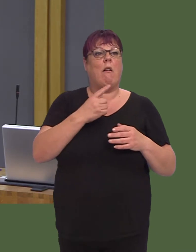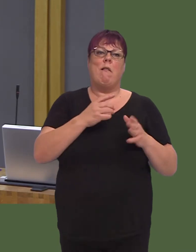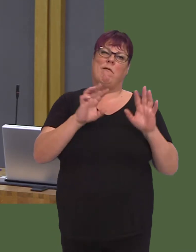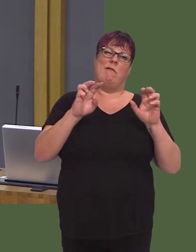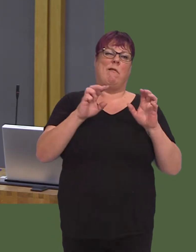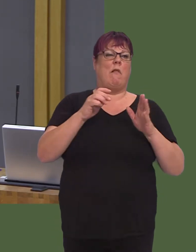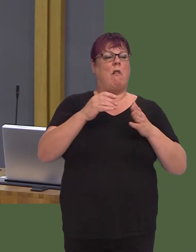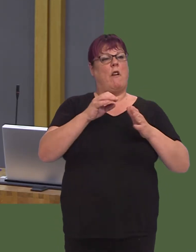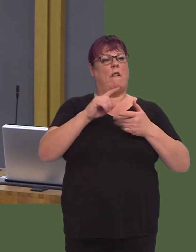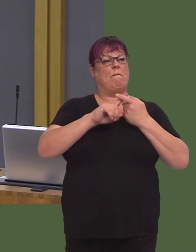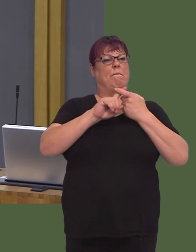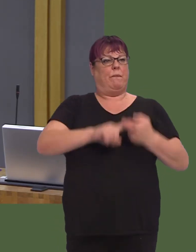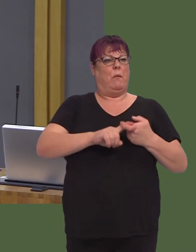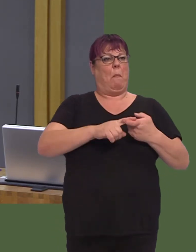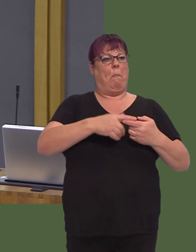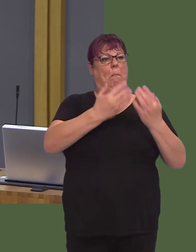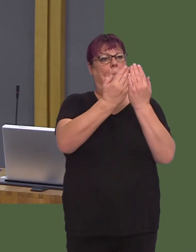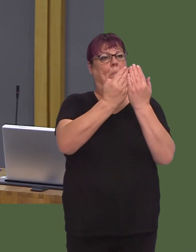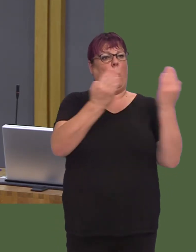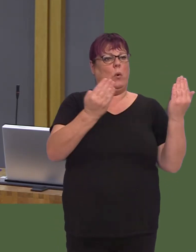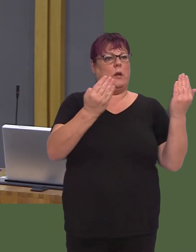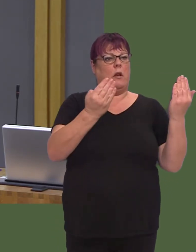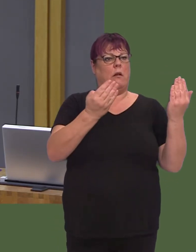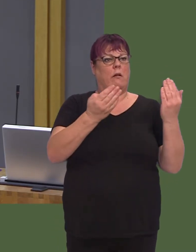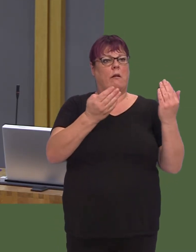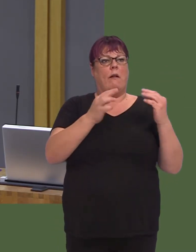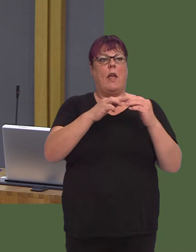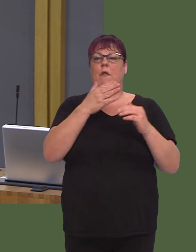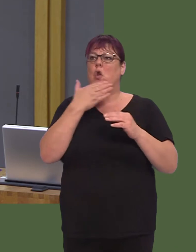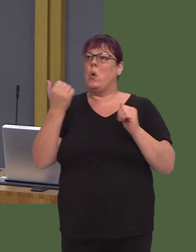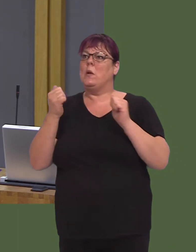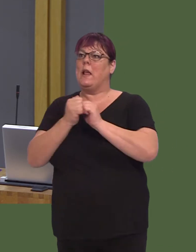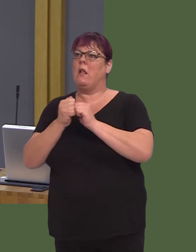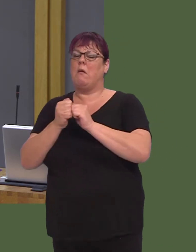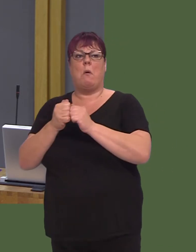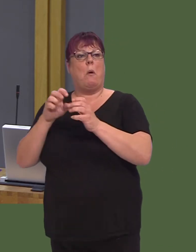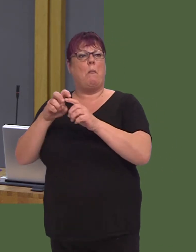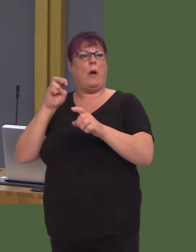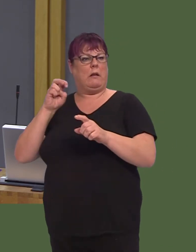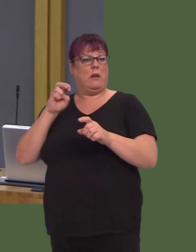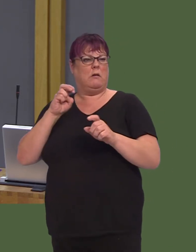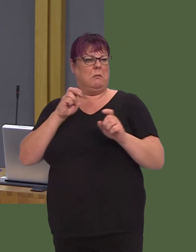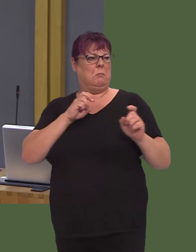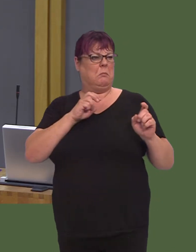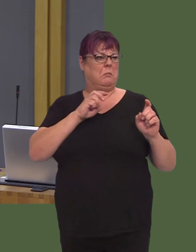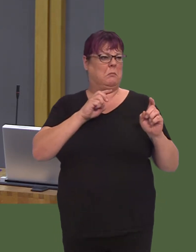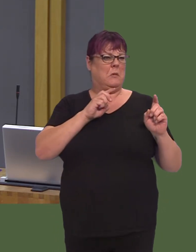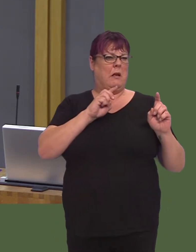that one could avoid a hard border if there is a 'no deal' Brexit.